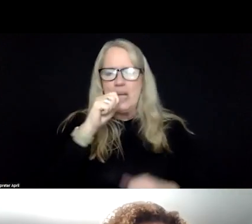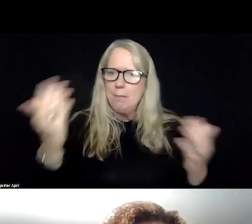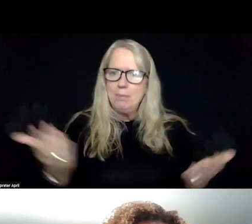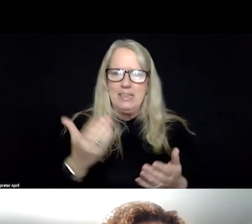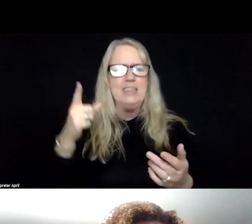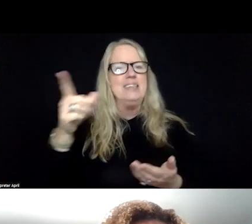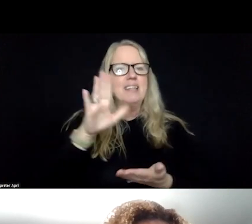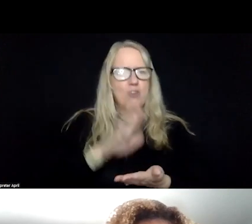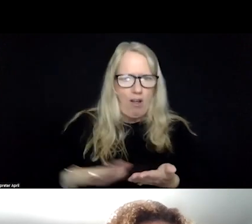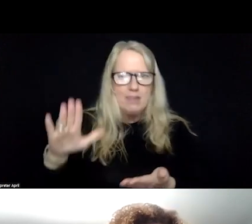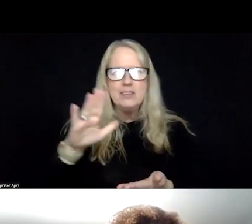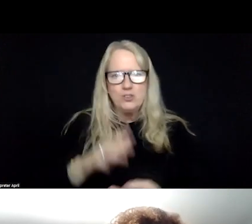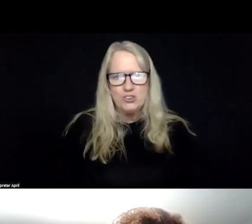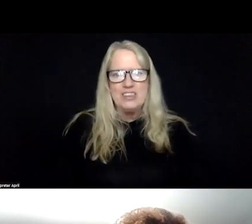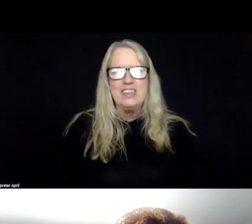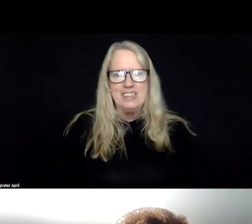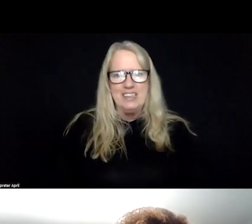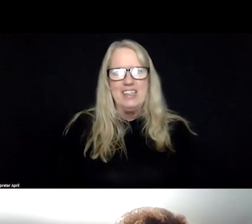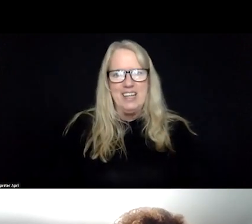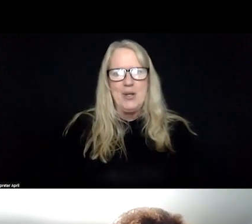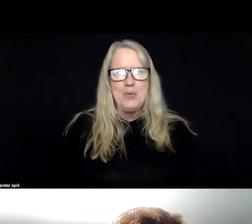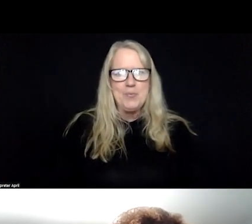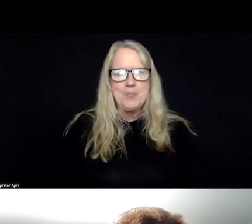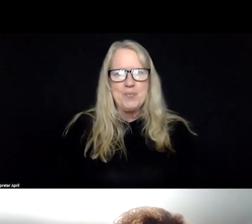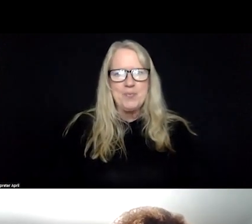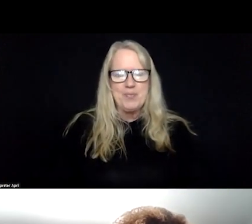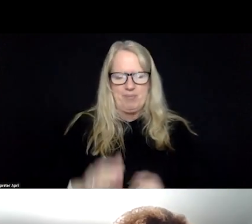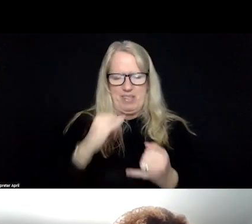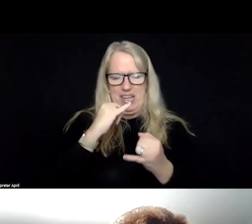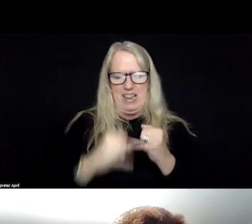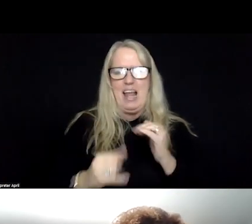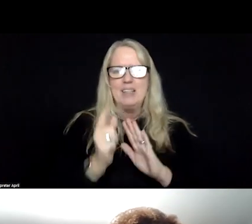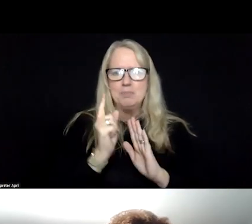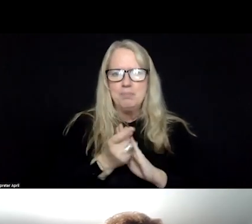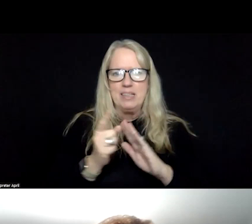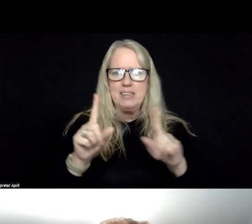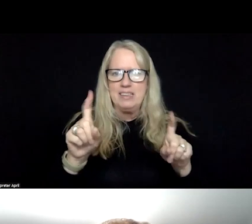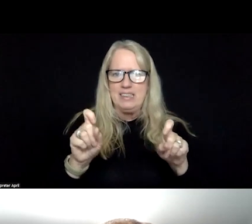COLLEGE AND HAD A LAST MINUTE EXAM AND HE COULD NOT JOIN,